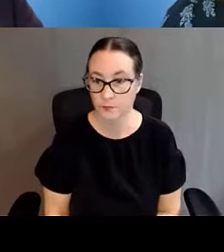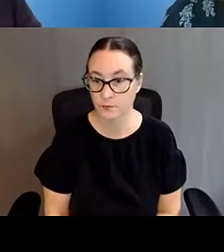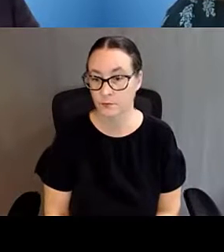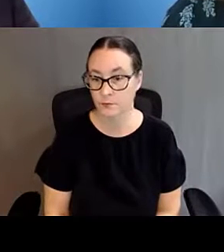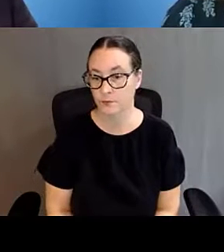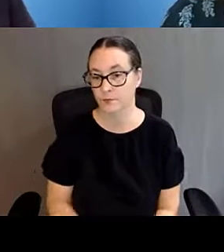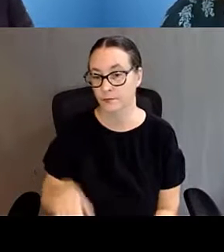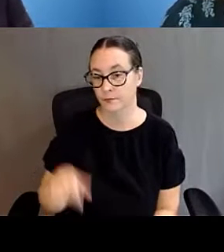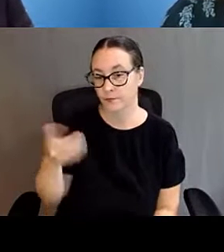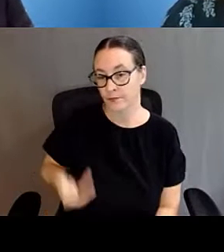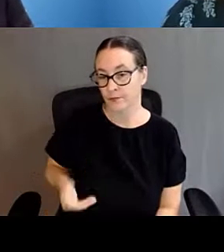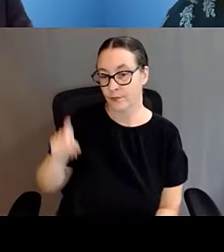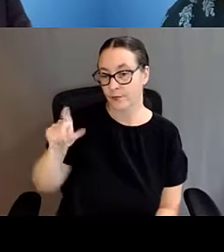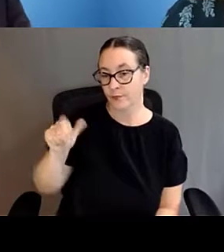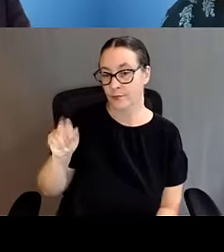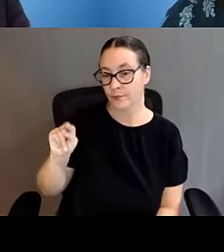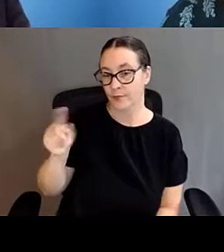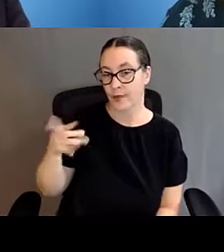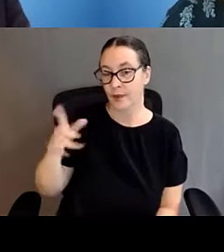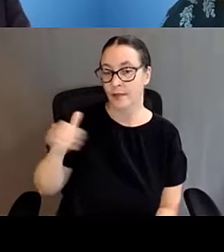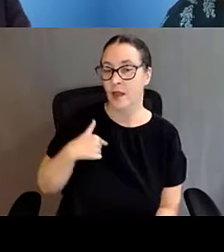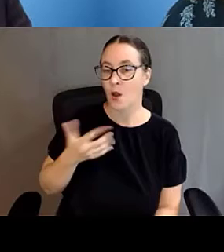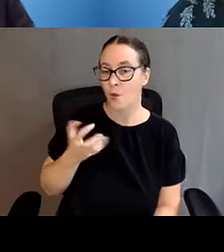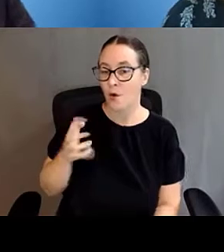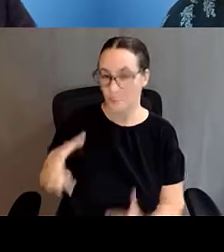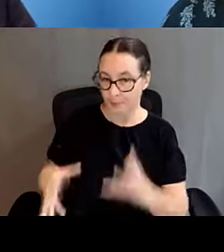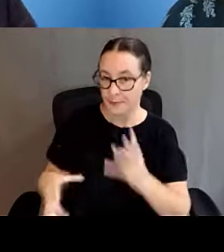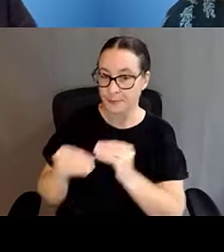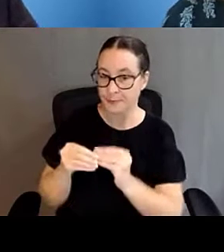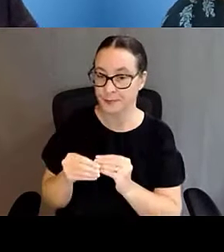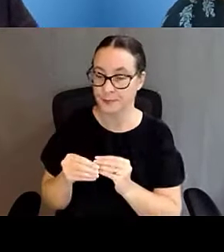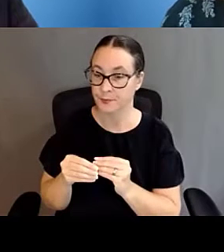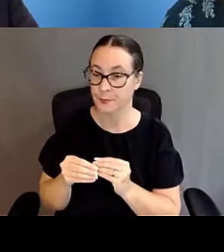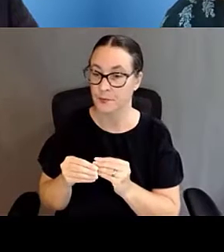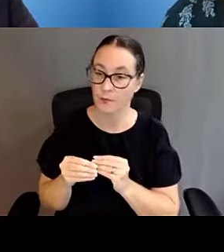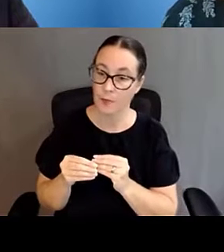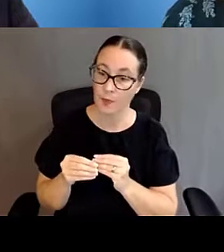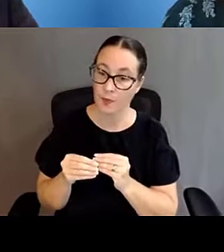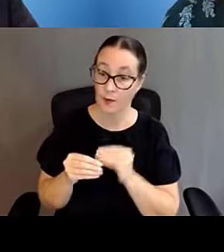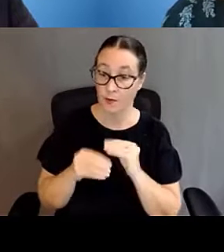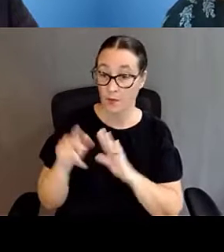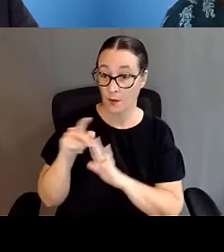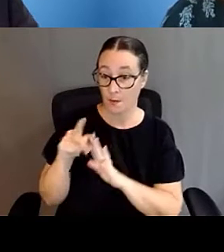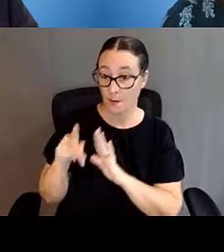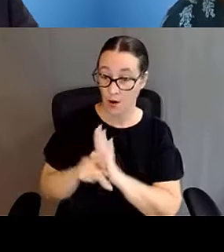I also wanted to jump in and add that our policy also states